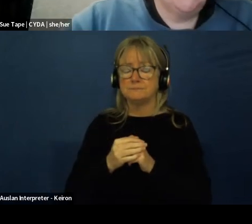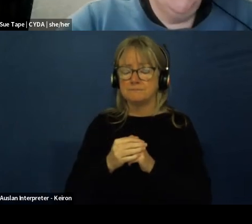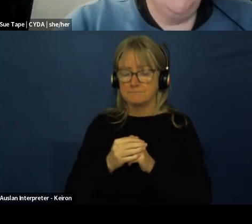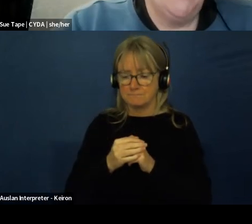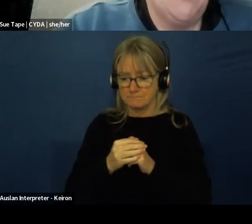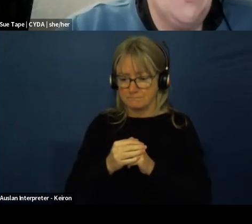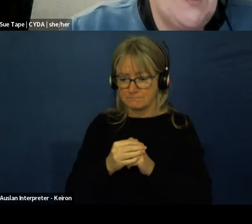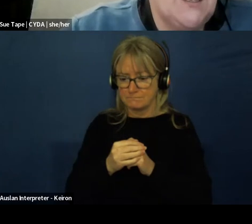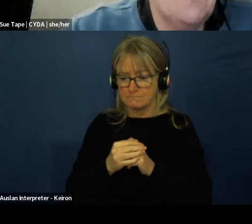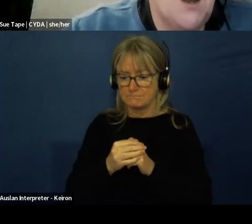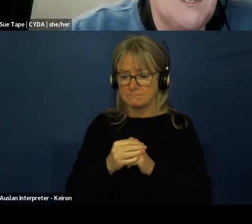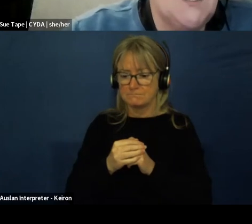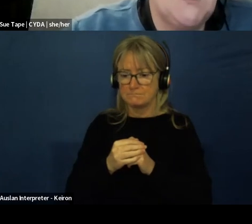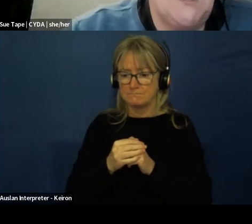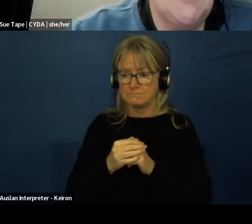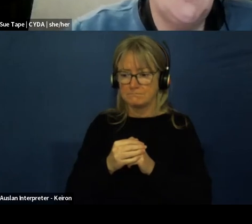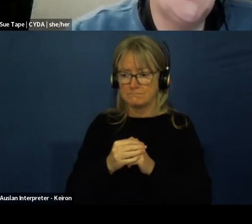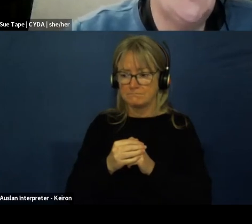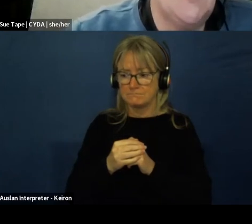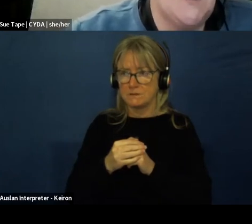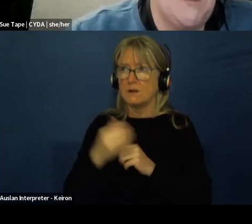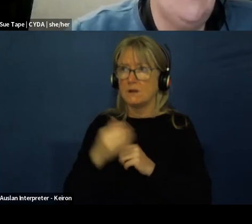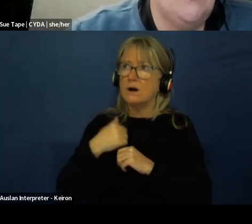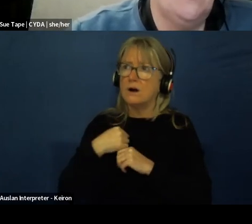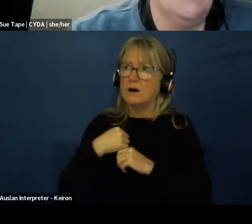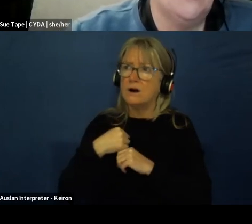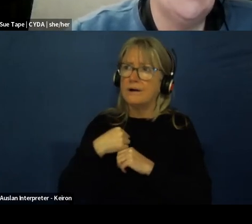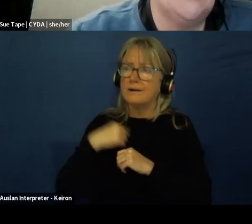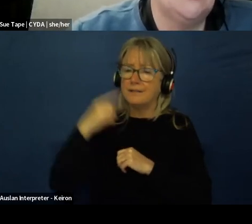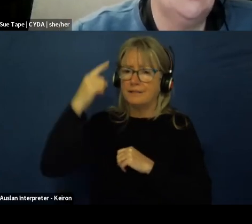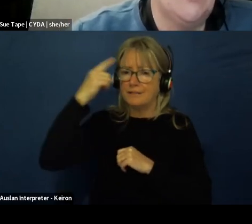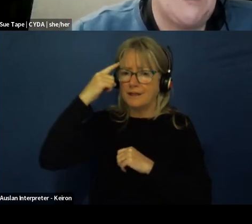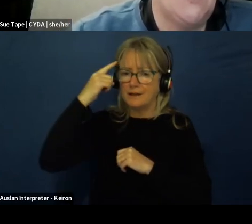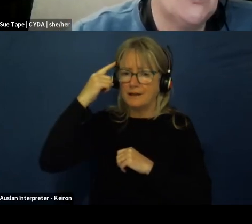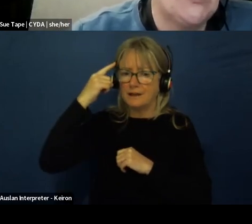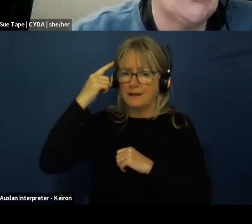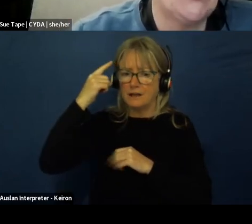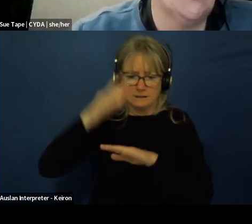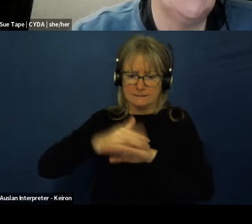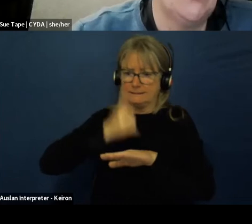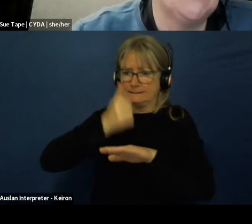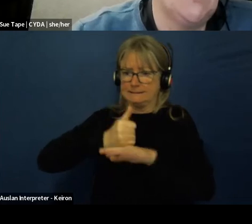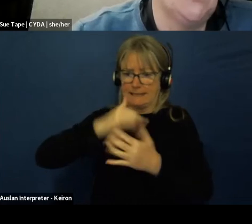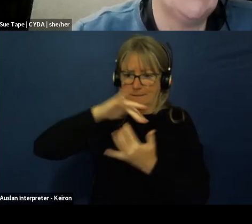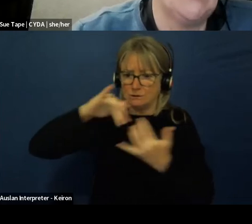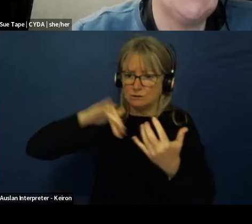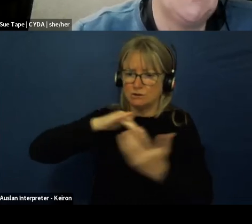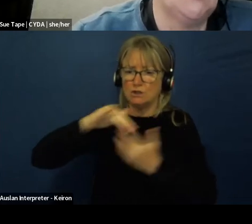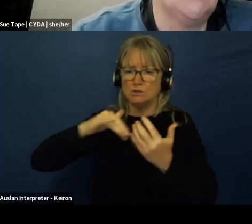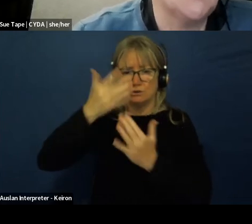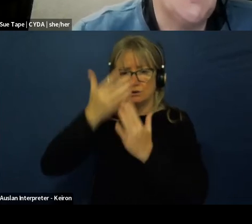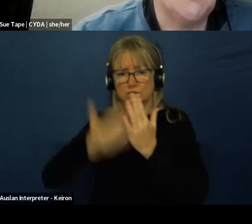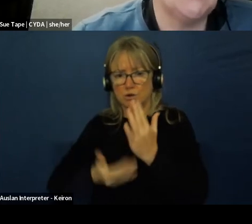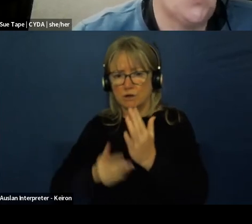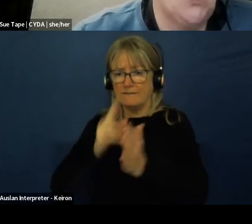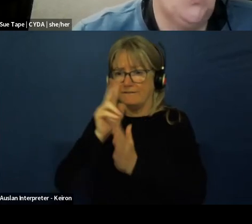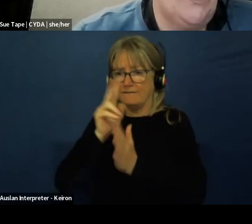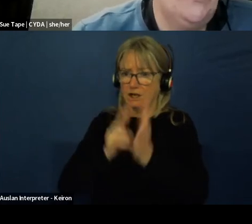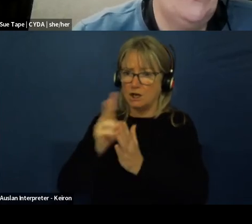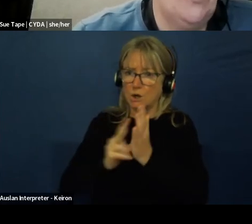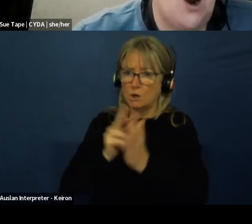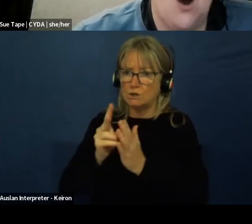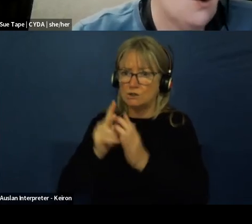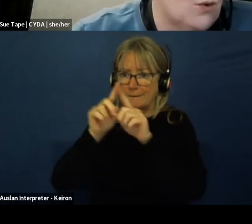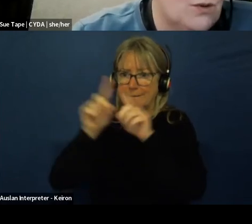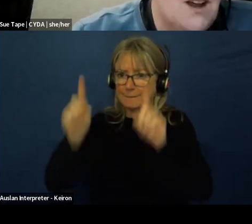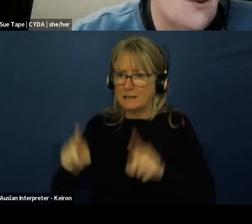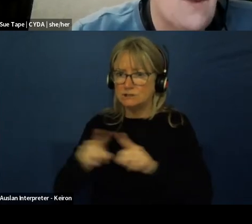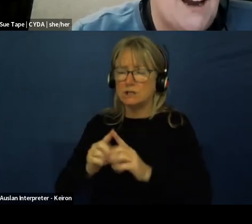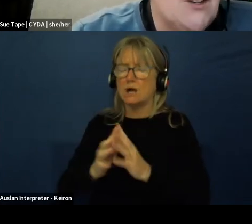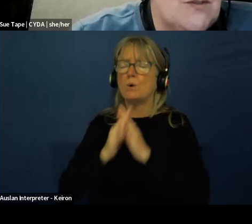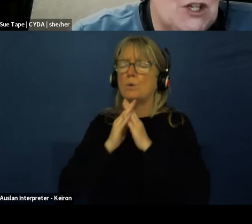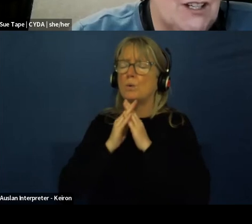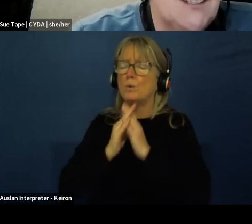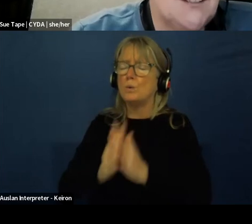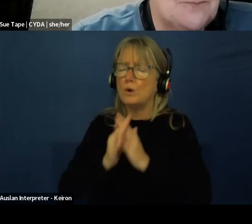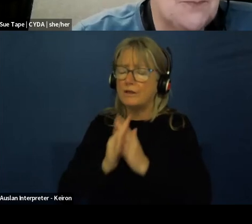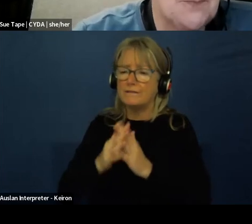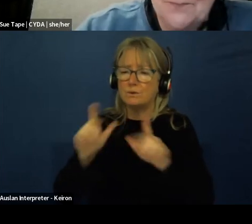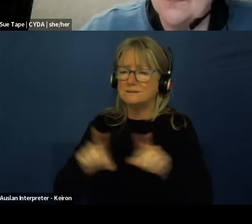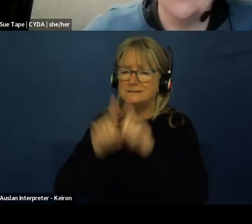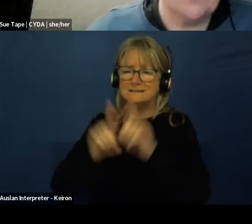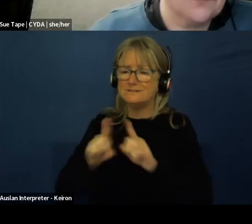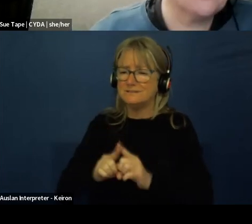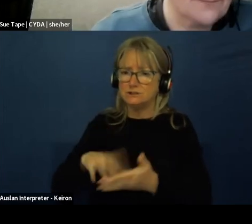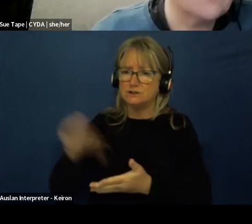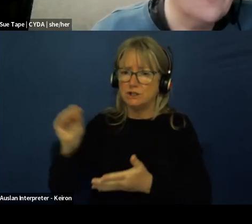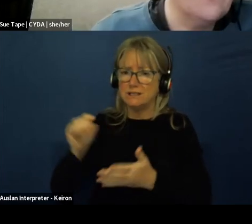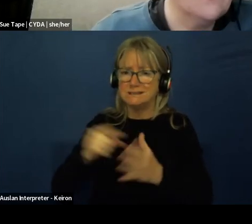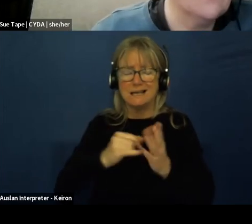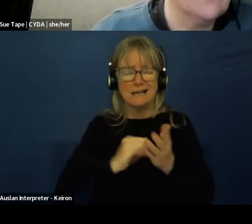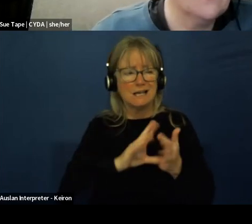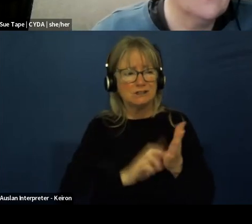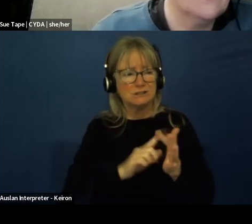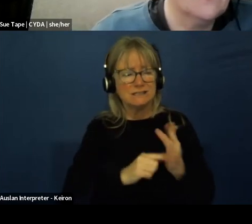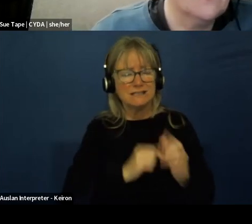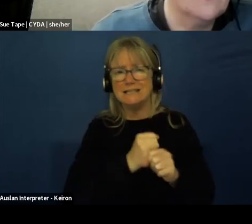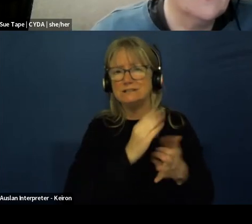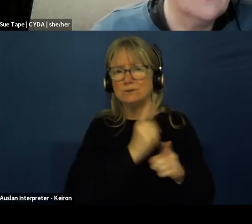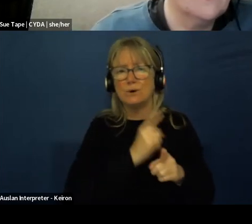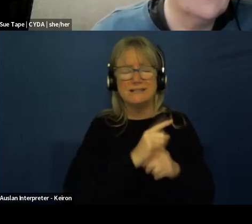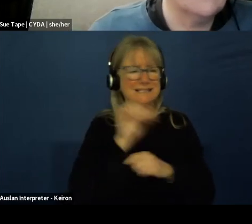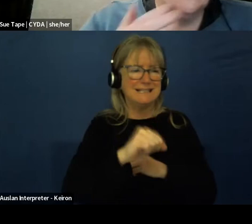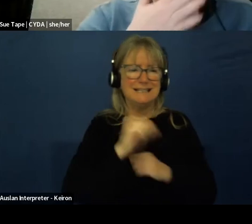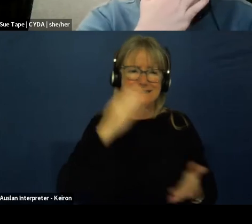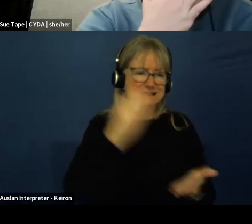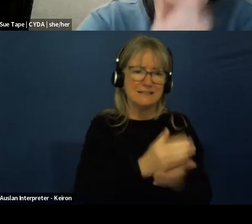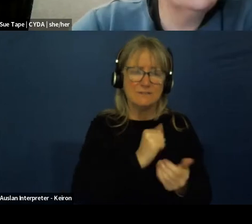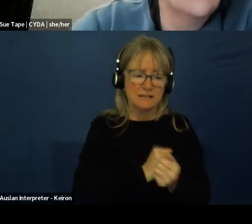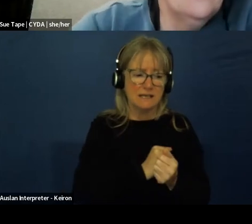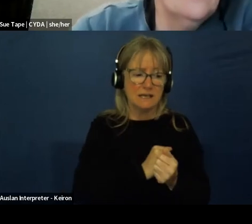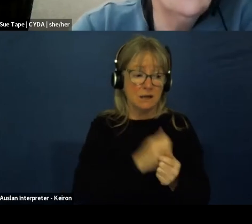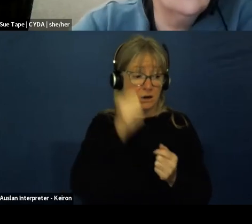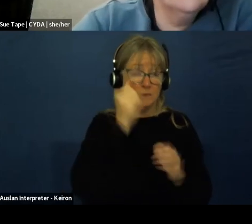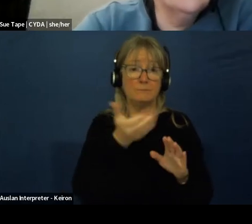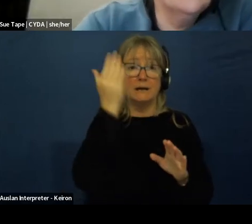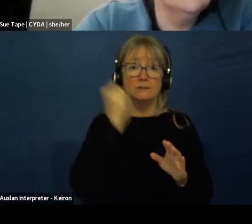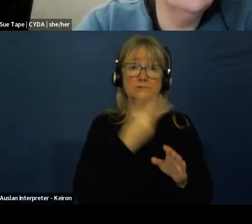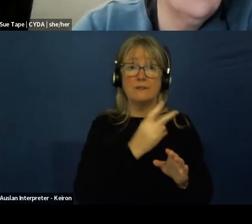And I think my understanding is that the effort that goes into creating those social stories or those videos or those pictures is well worth it for a whole range of students, definitely, definitely and just even now because back then in 2005 because I